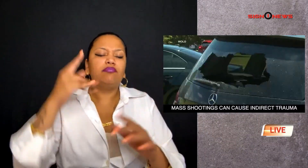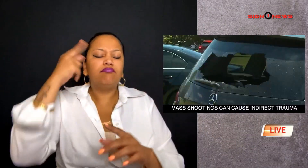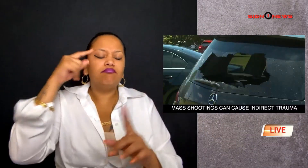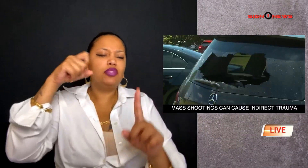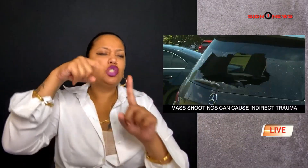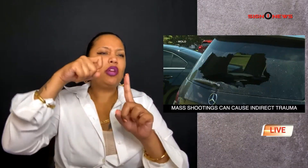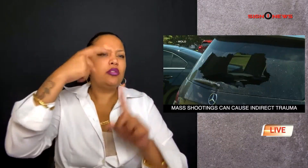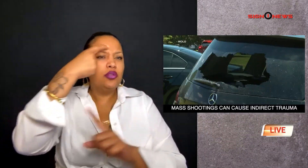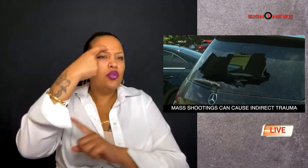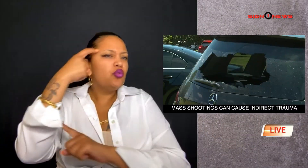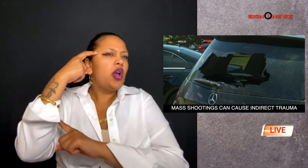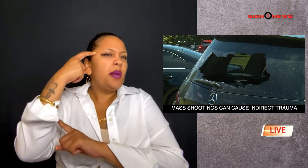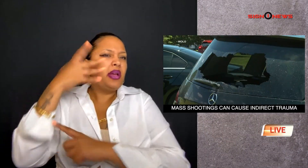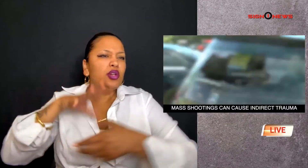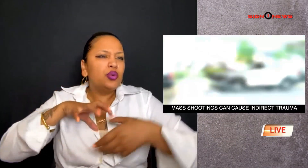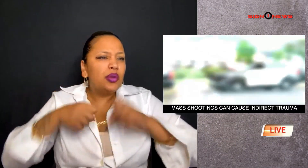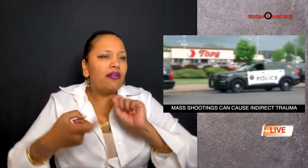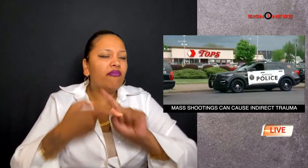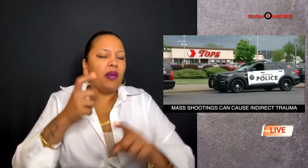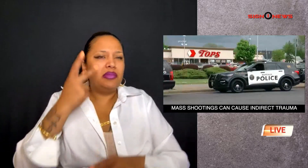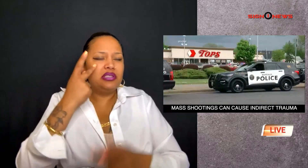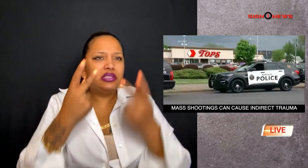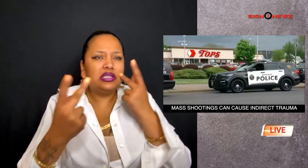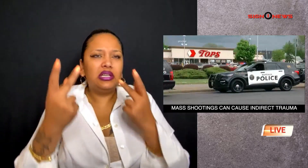experts say you may be experiencing trauma and grief